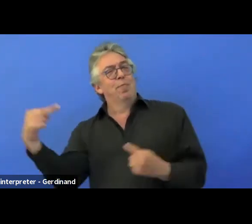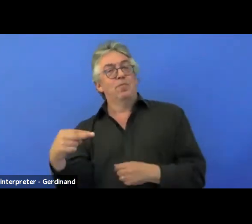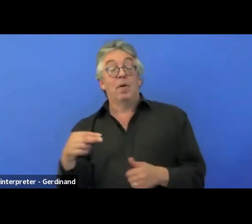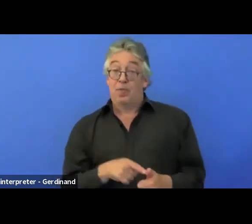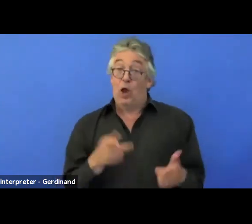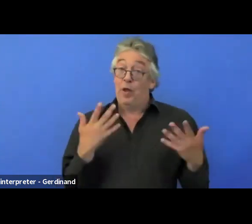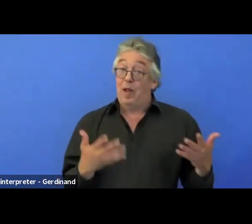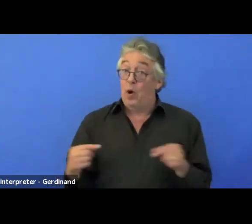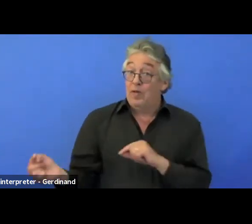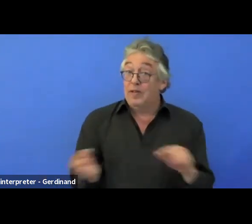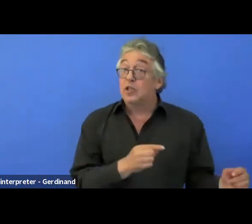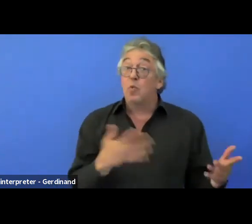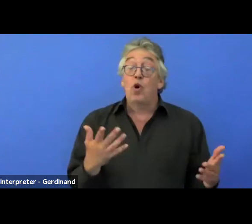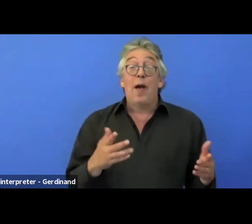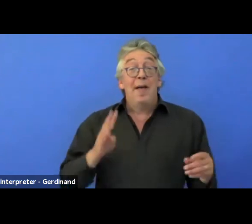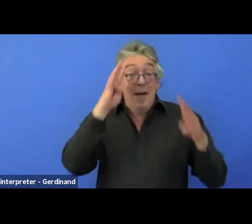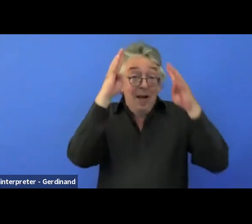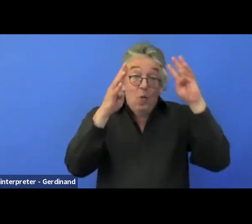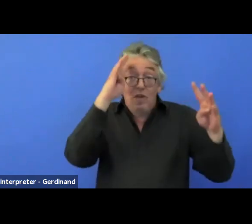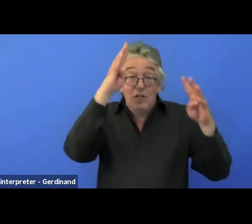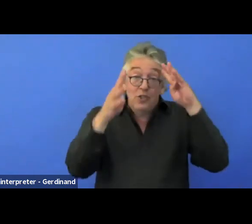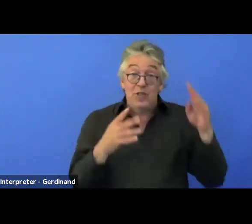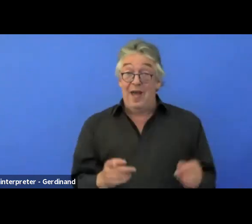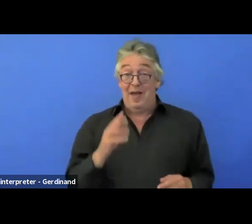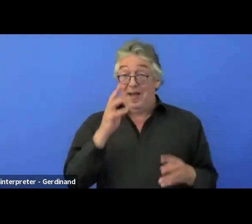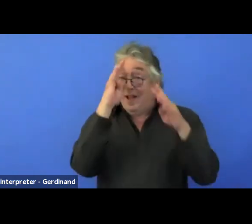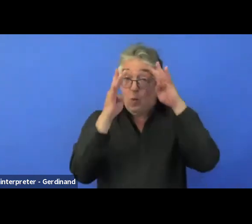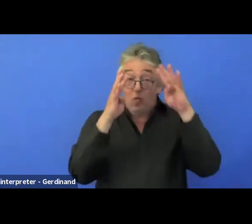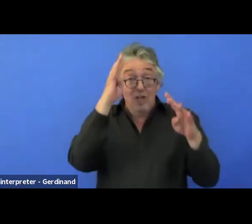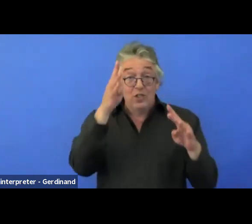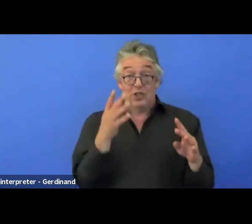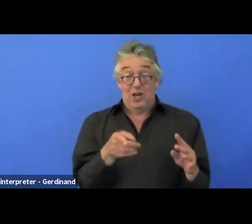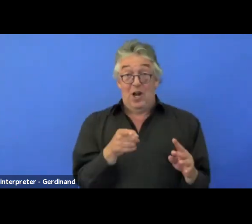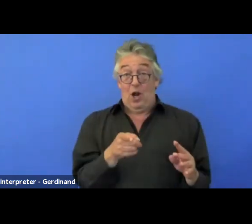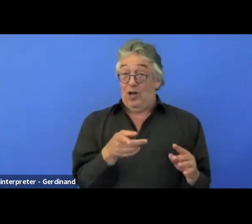because it is seen as a main driver of the economic recovery.